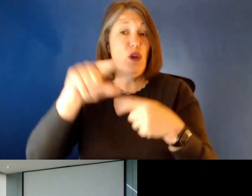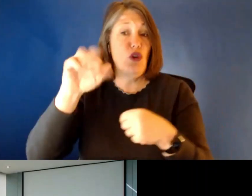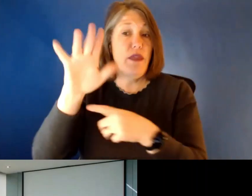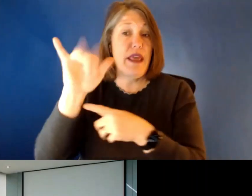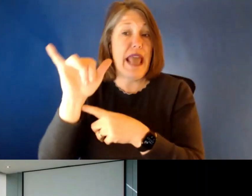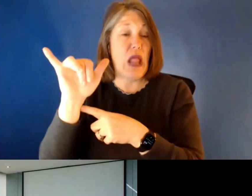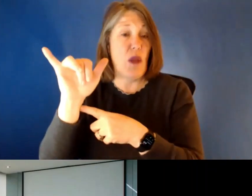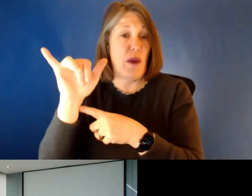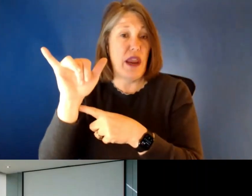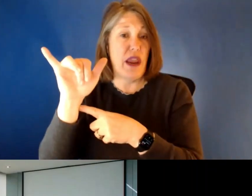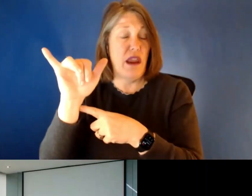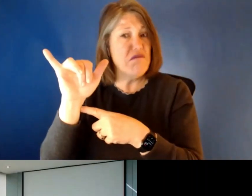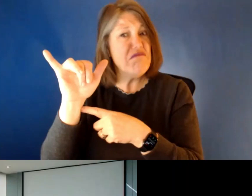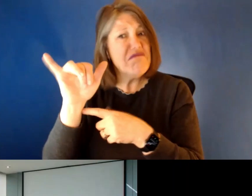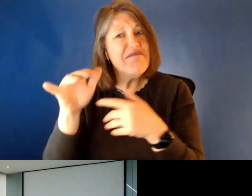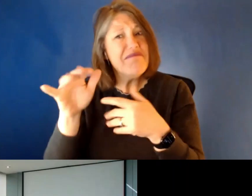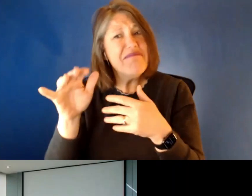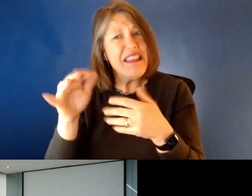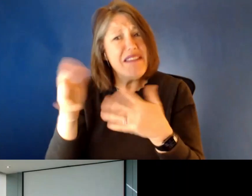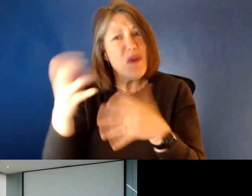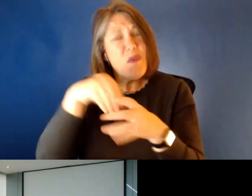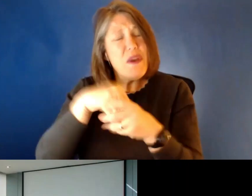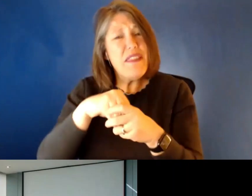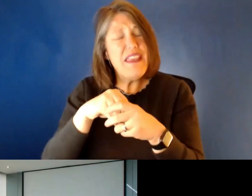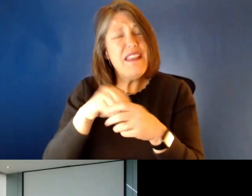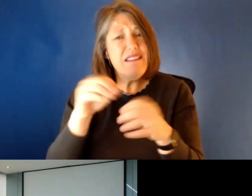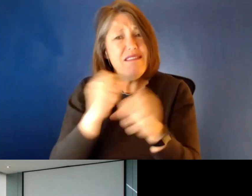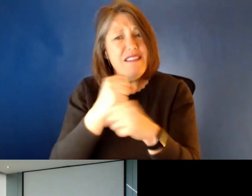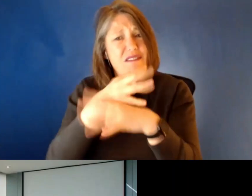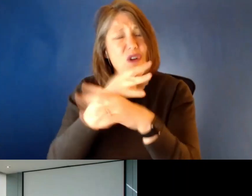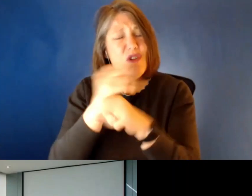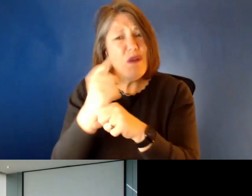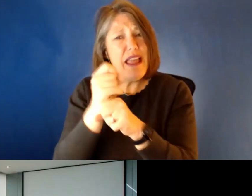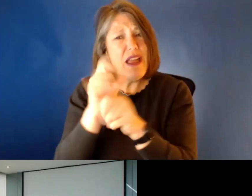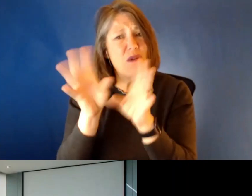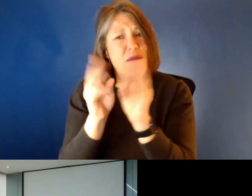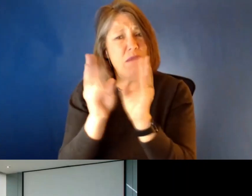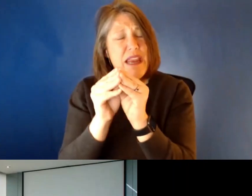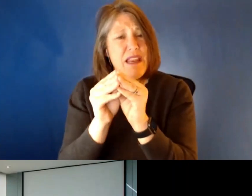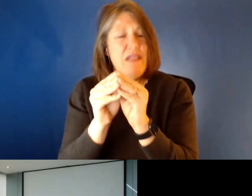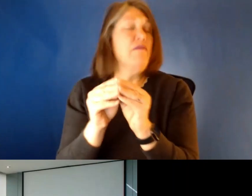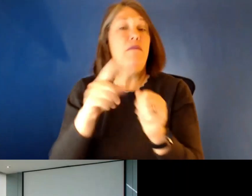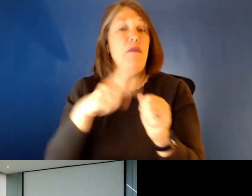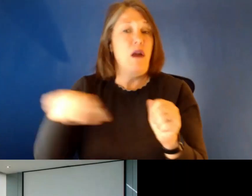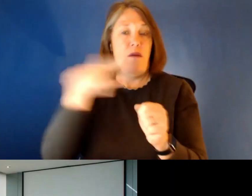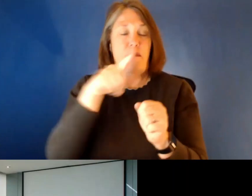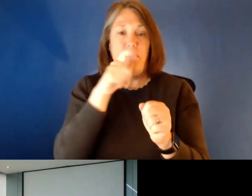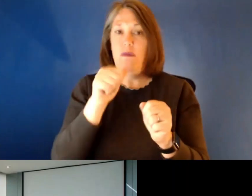annual meeting -- the virtual annual meeting, 06:18:14 those who do not attend your live